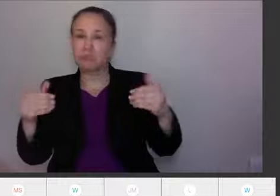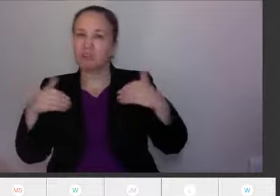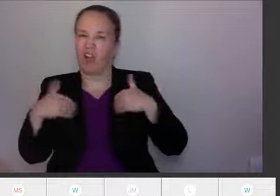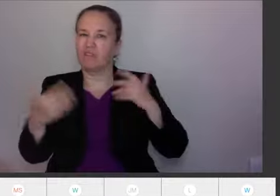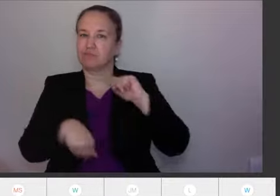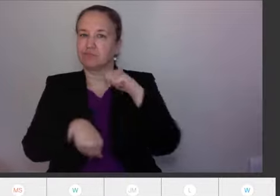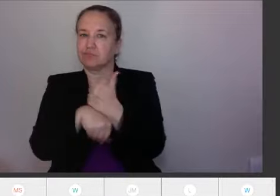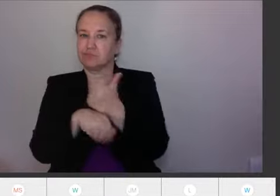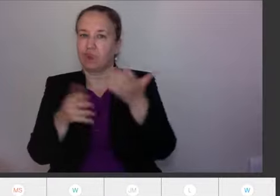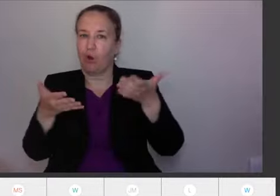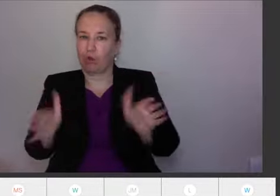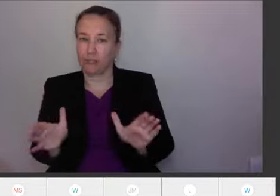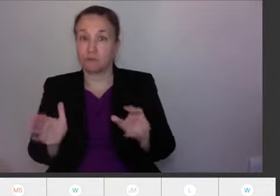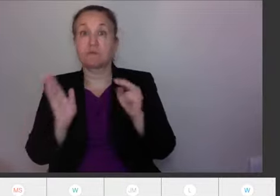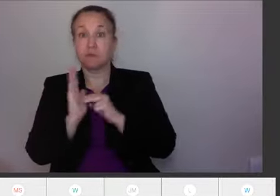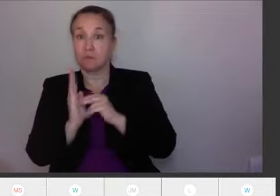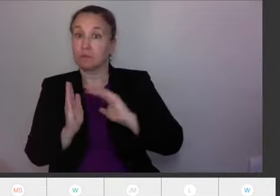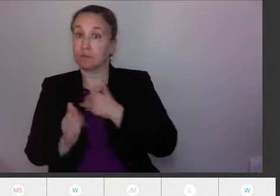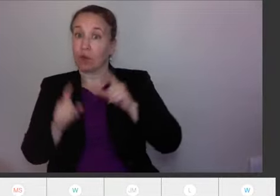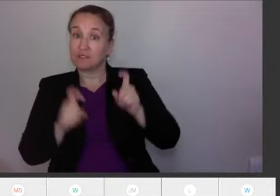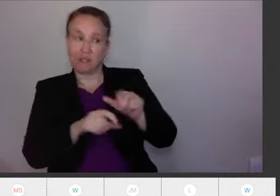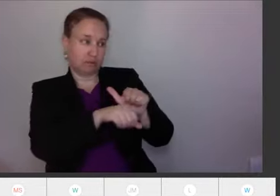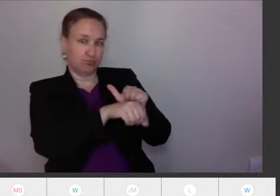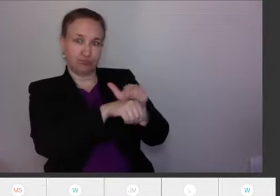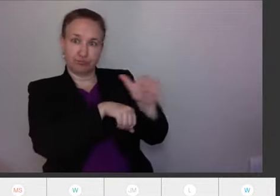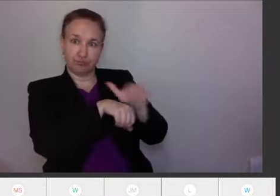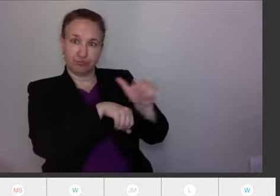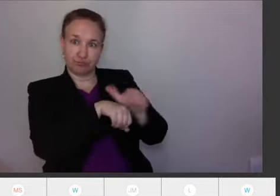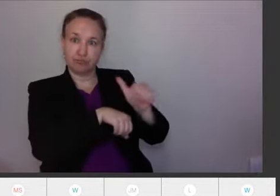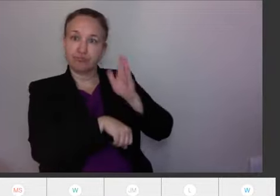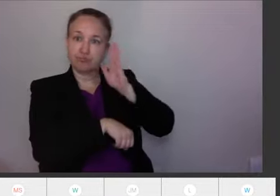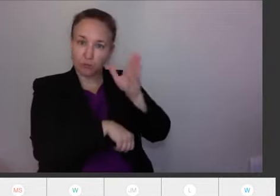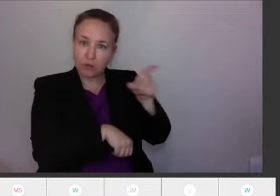sending our tests to them and these are the tests from the six